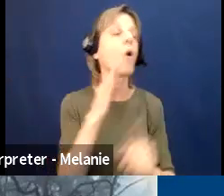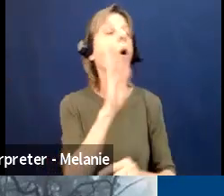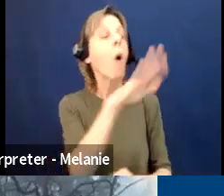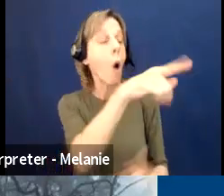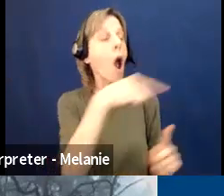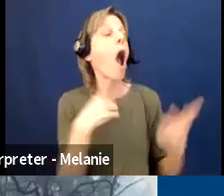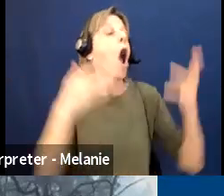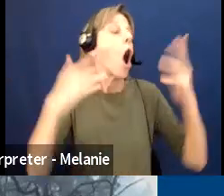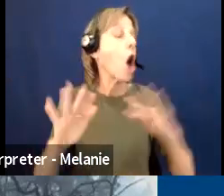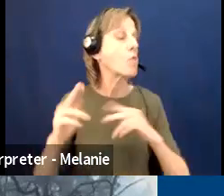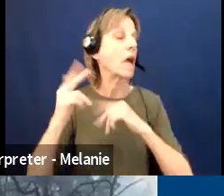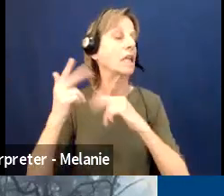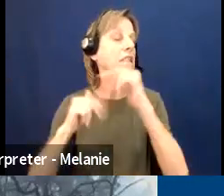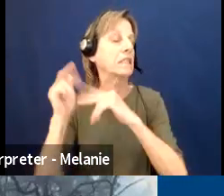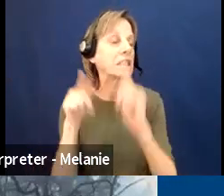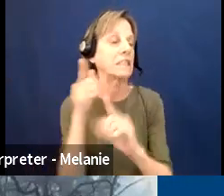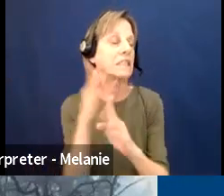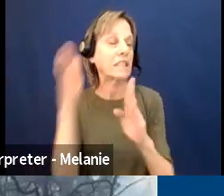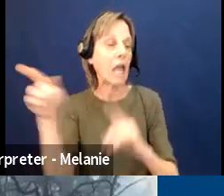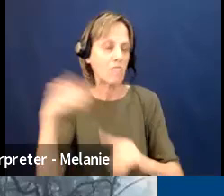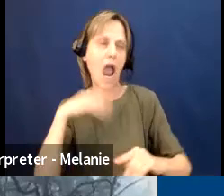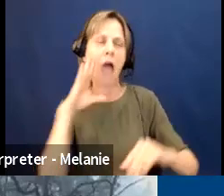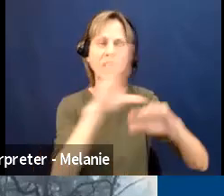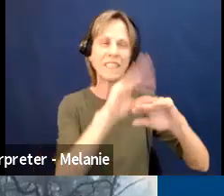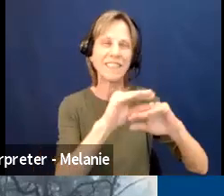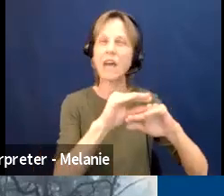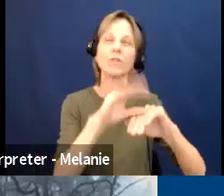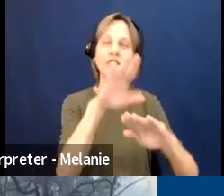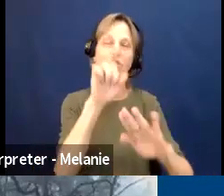you a discount that's probably a red flag make sure they're properly licensed but that's not